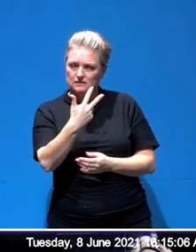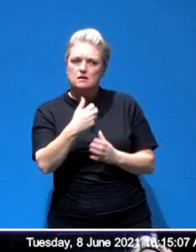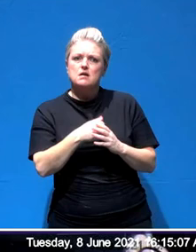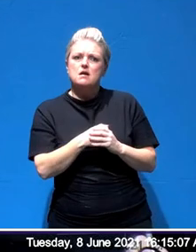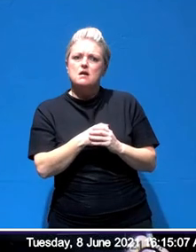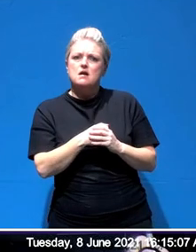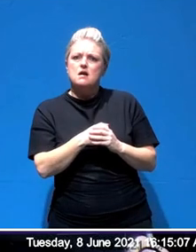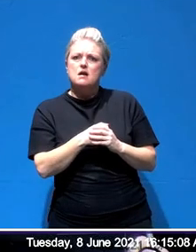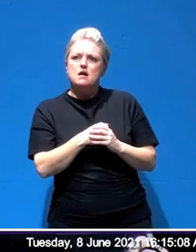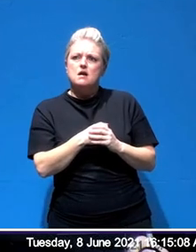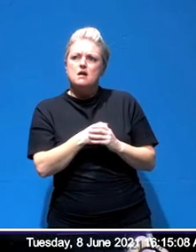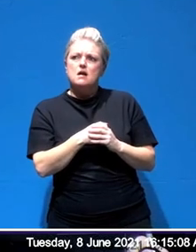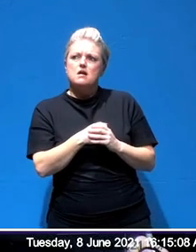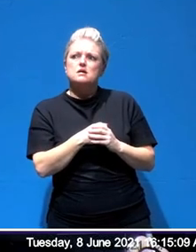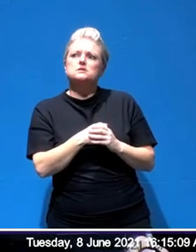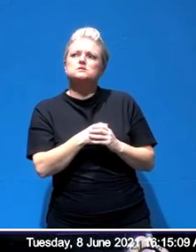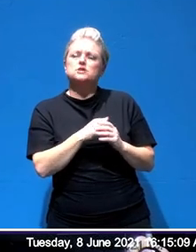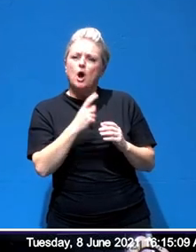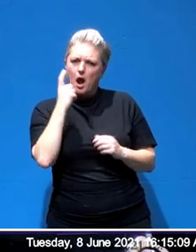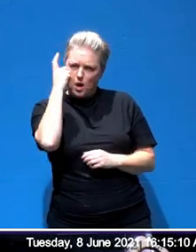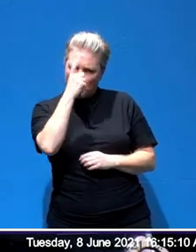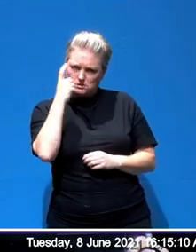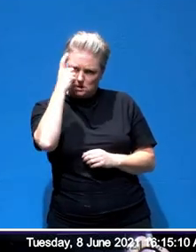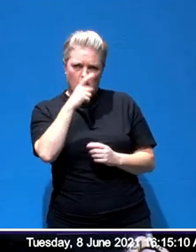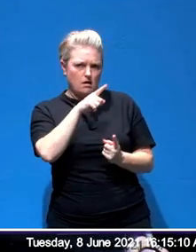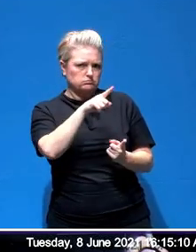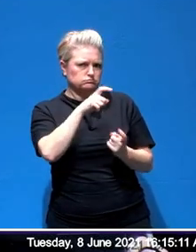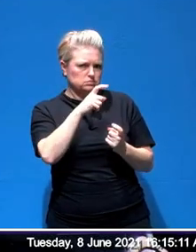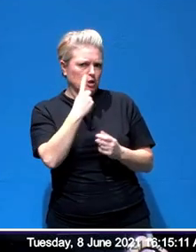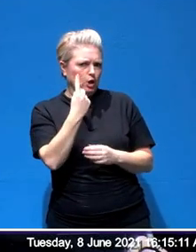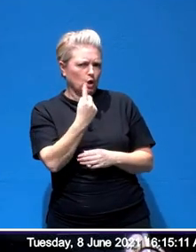line of responsibility by this witness. And secondly -